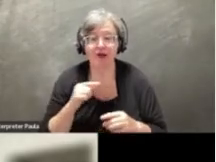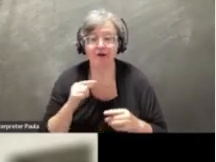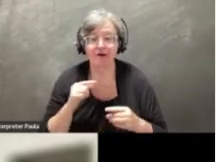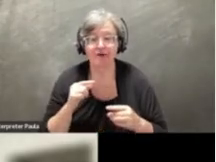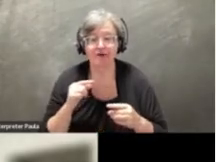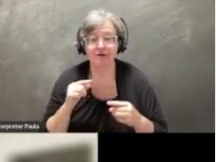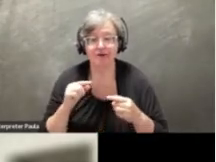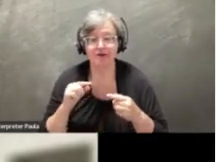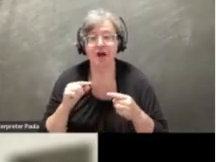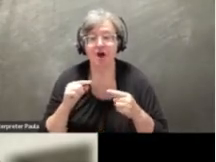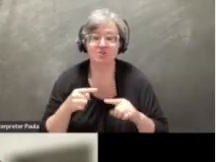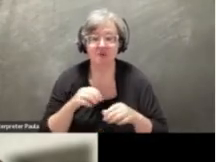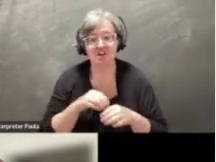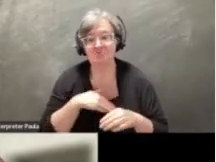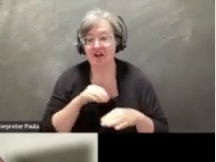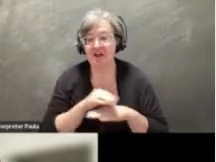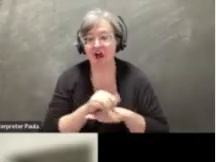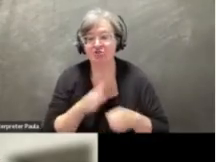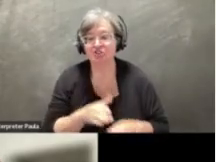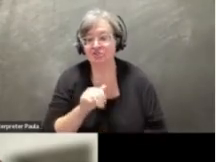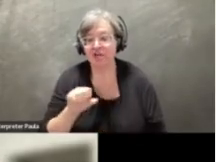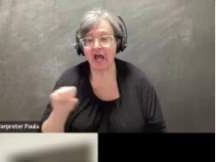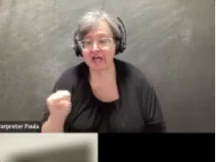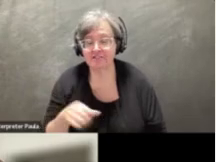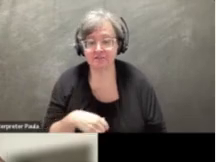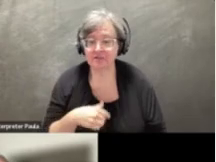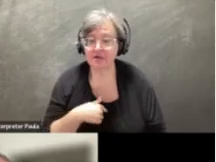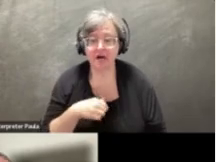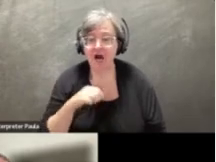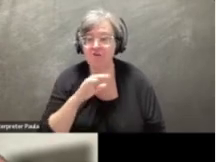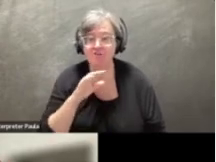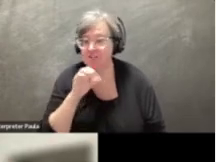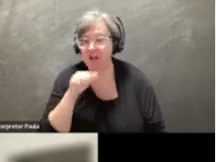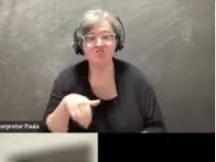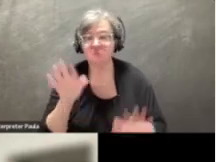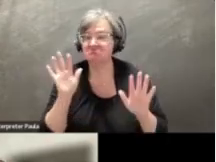counselor's ass, because I wouldn't let up, and I would ask